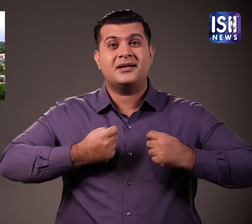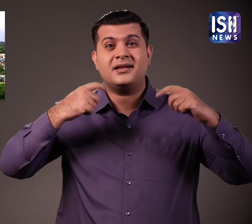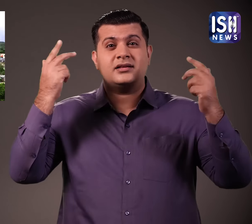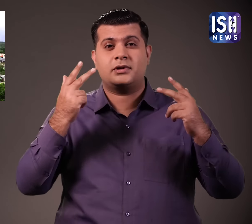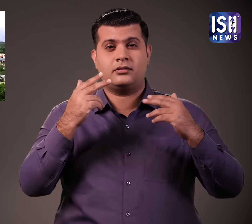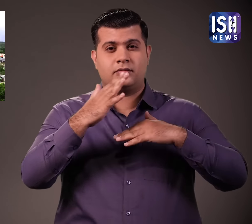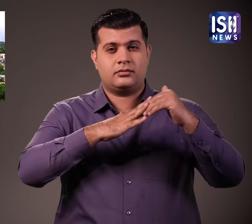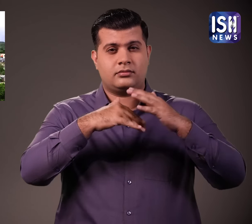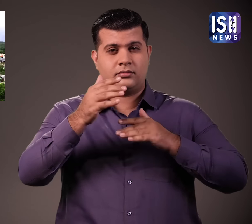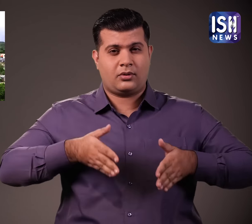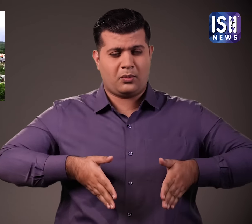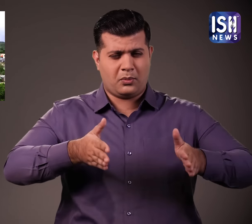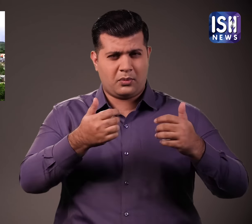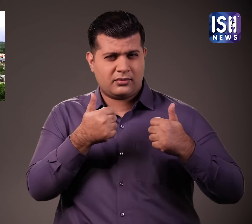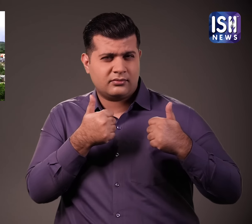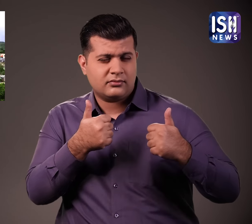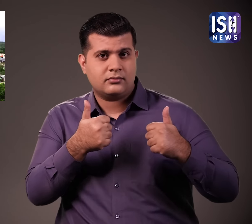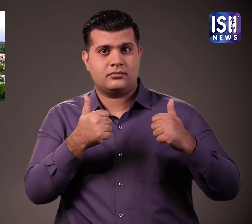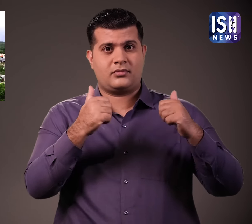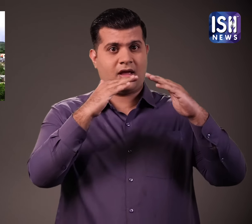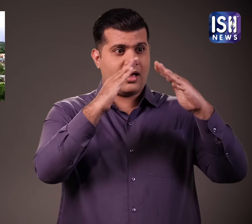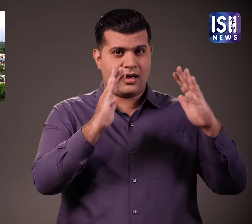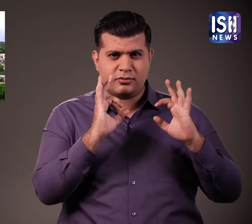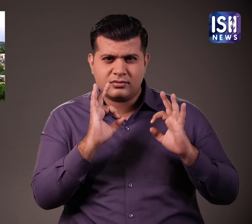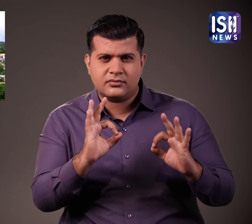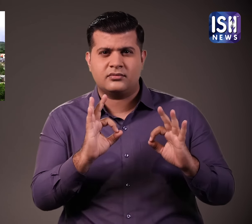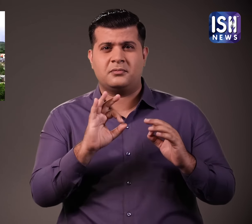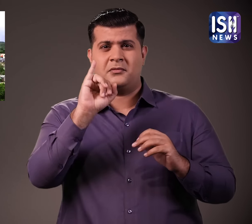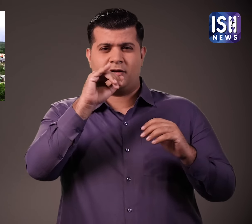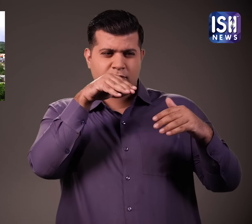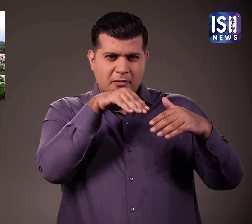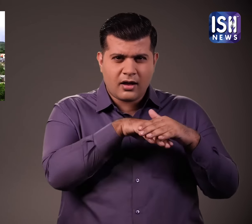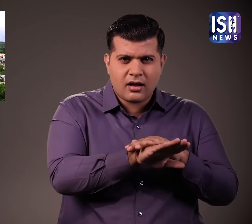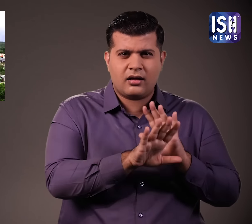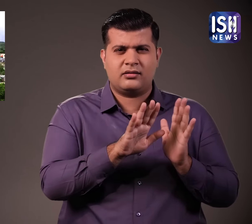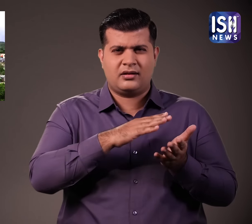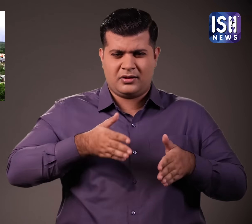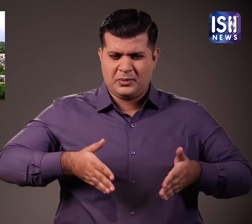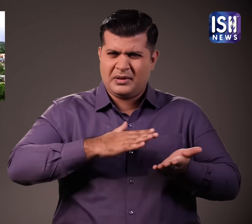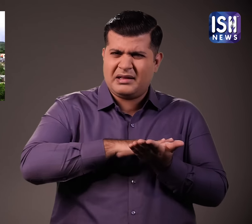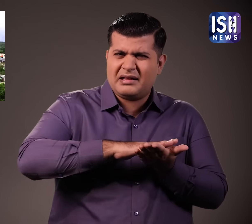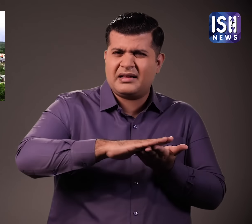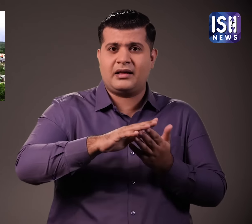They are rich because they have amazing infrastructure like good houses with toilets inside, clean roads